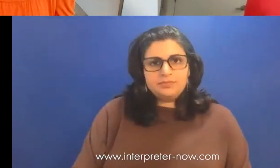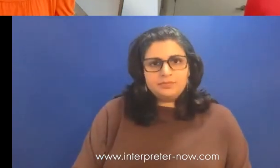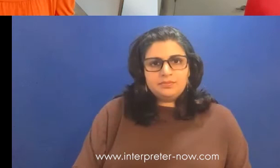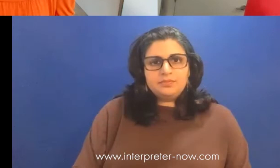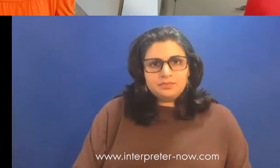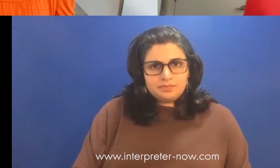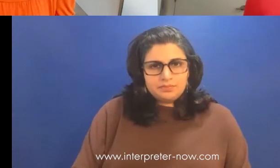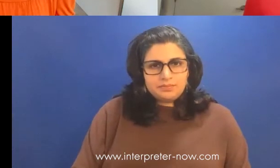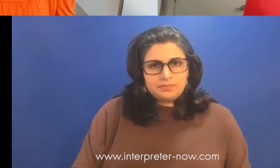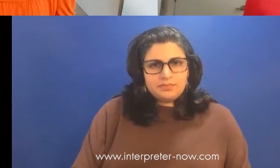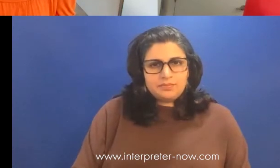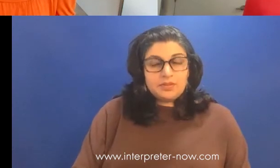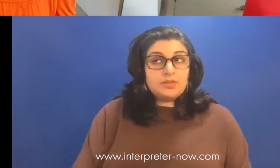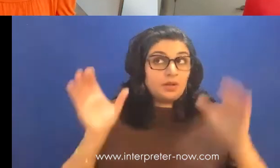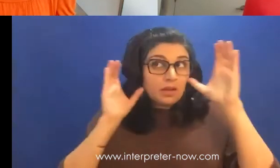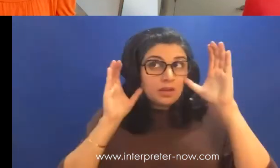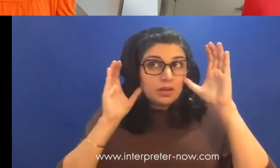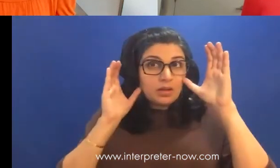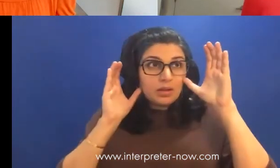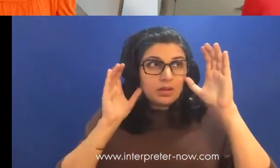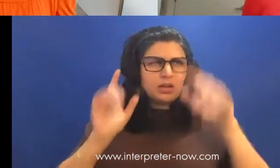and processing and thinking.